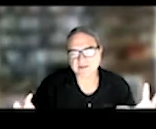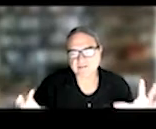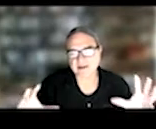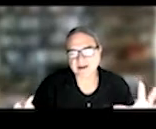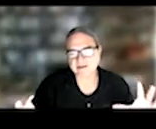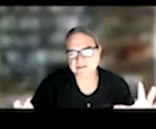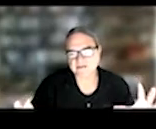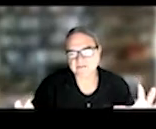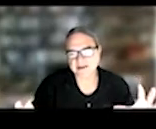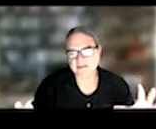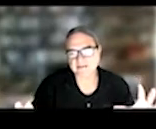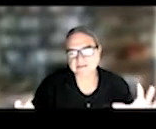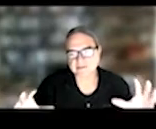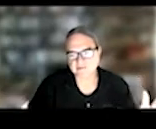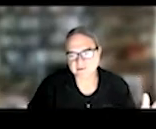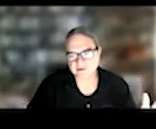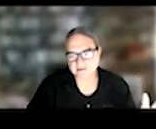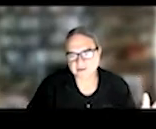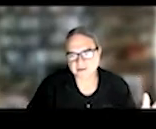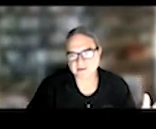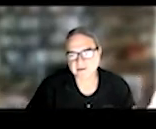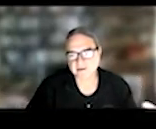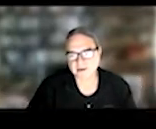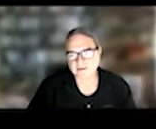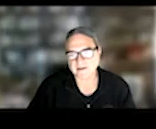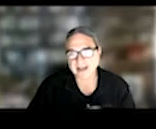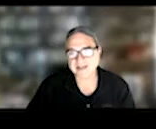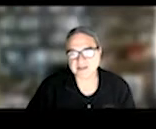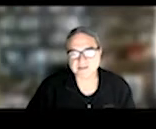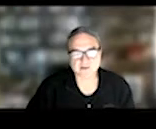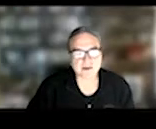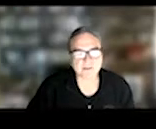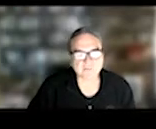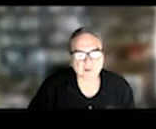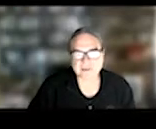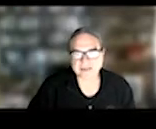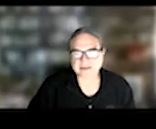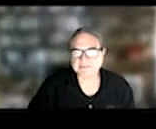we have to be cognizant of the fact that that's different than IHS or tribal enrollment data.